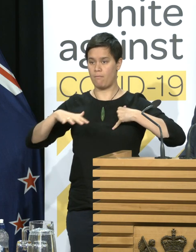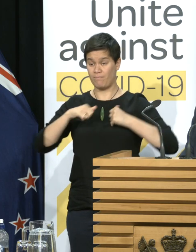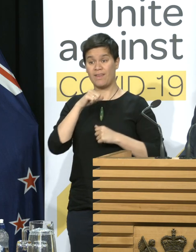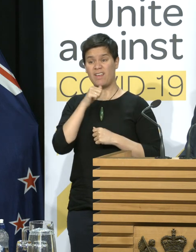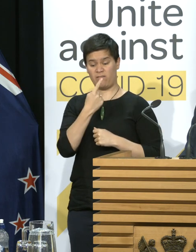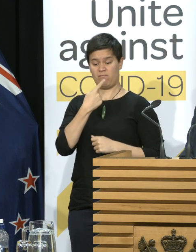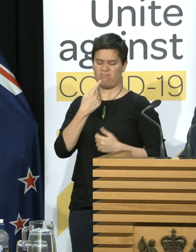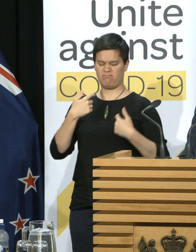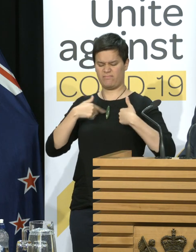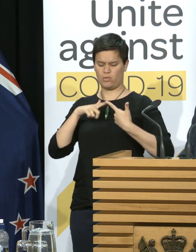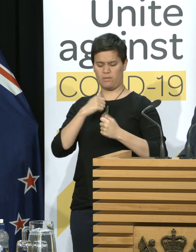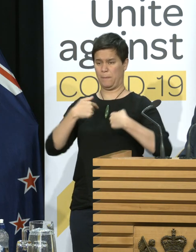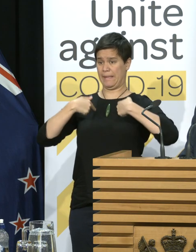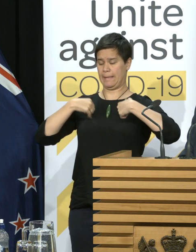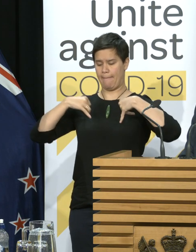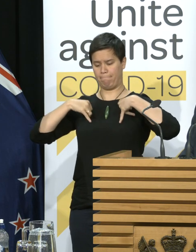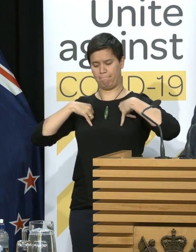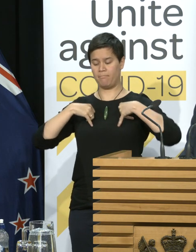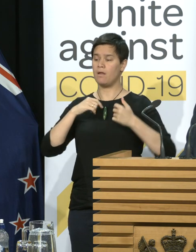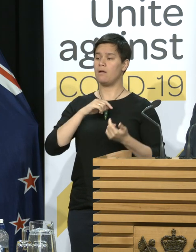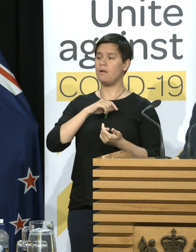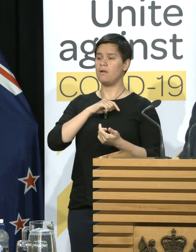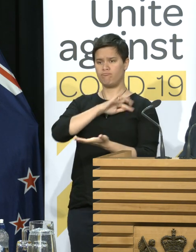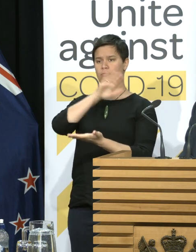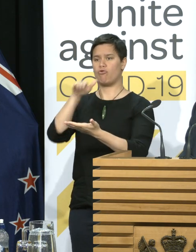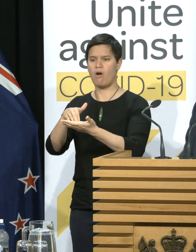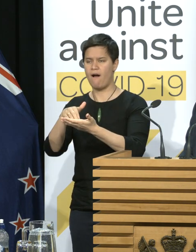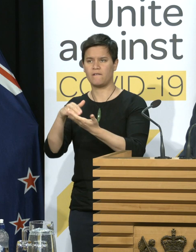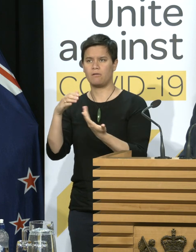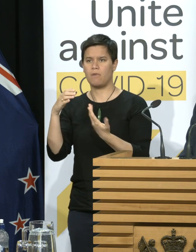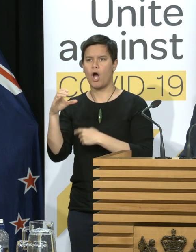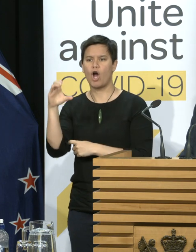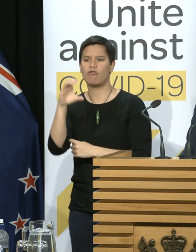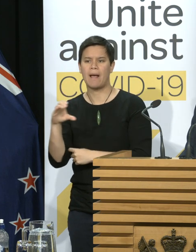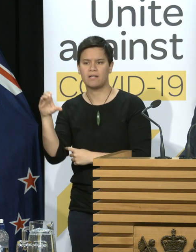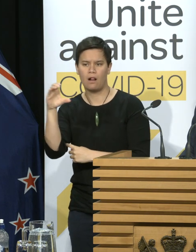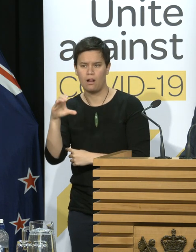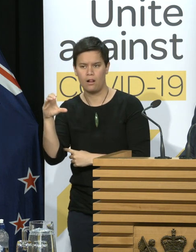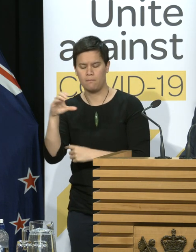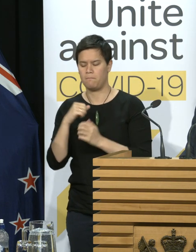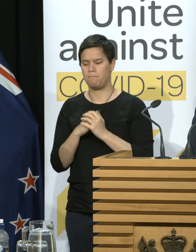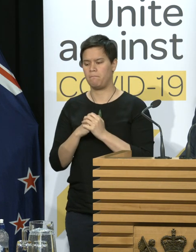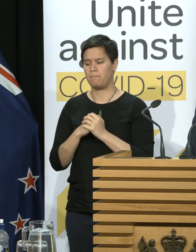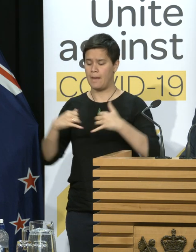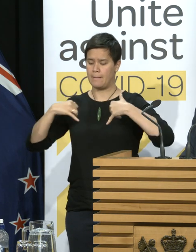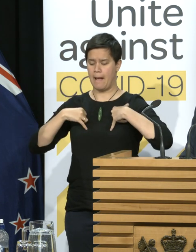at a campground and partial reception in the Coromandel, and you get an alert saying that an outbreak's happened in your campground nearby.